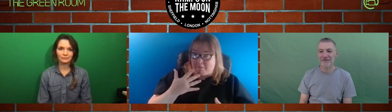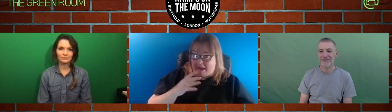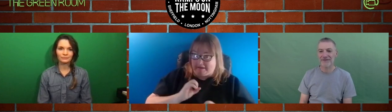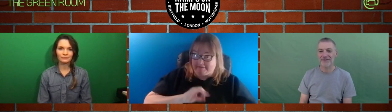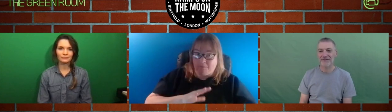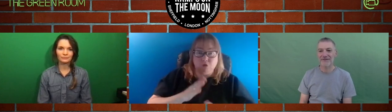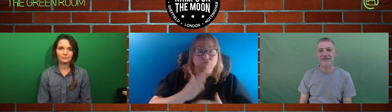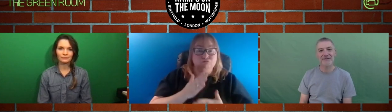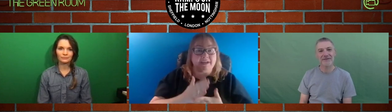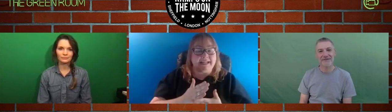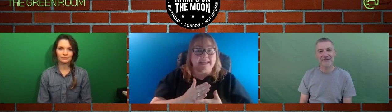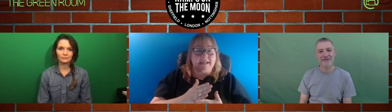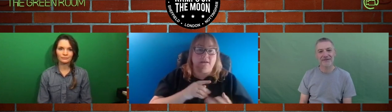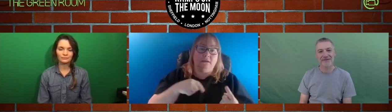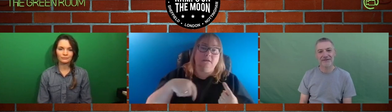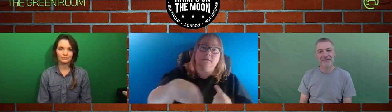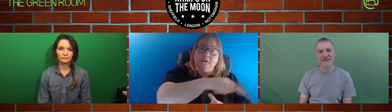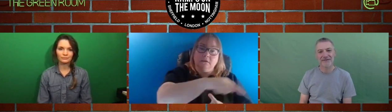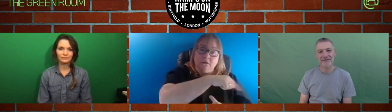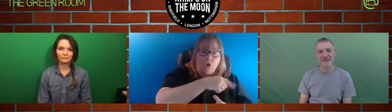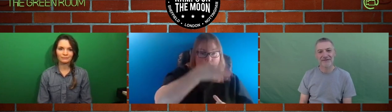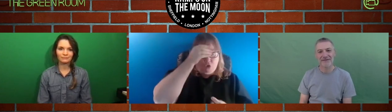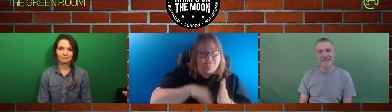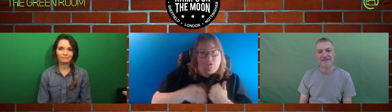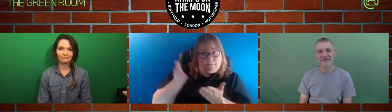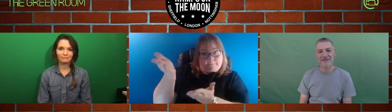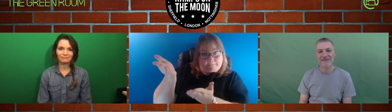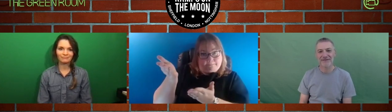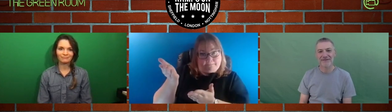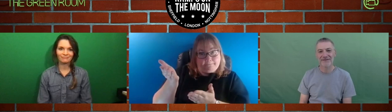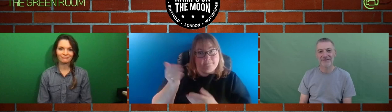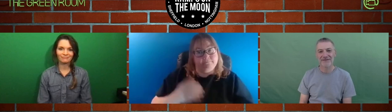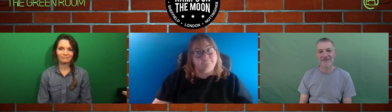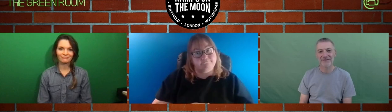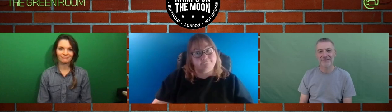too Rebekah, which is a great thing.